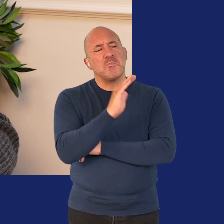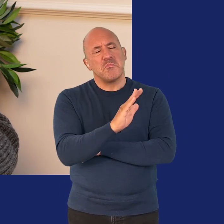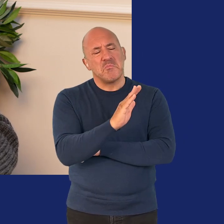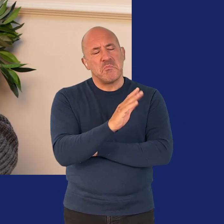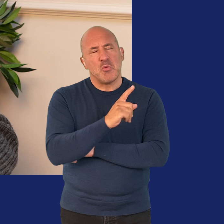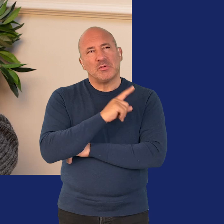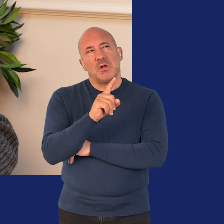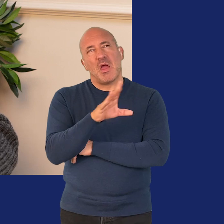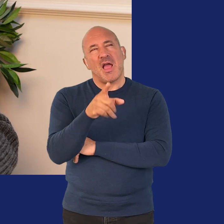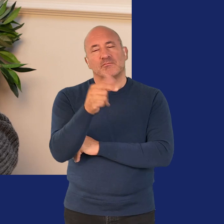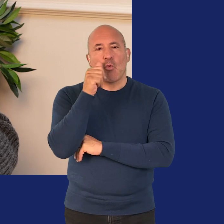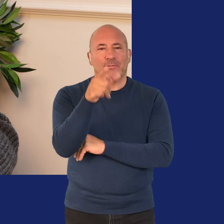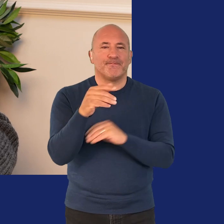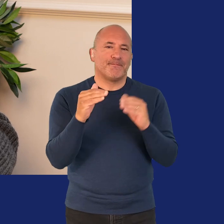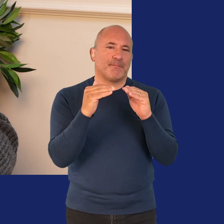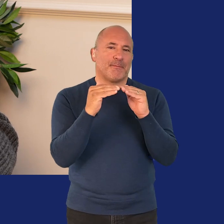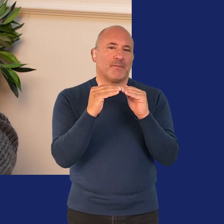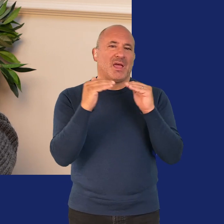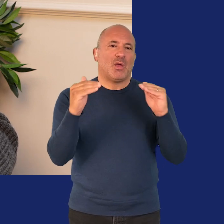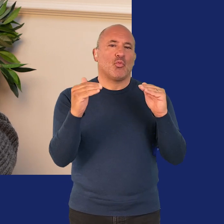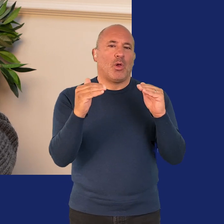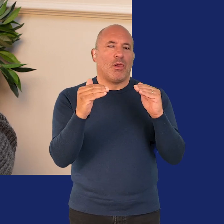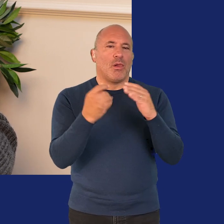as, um, sort of, like equal